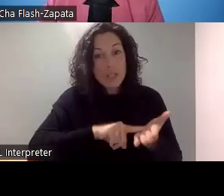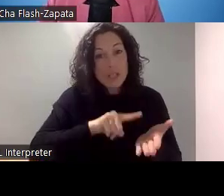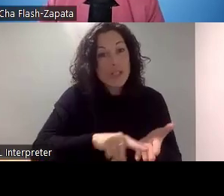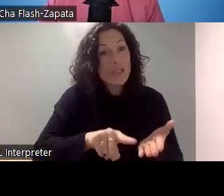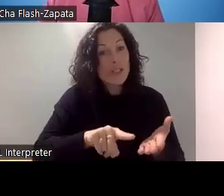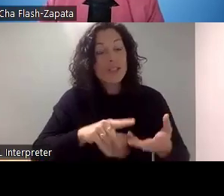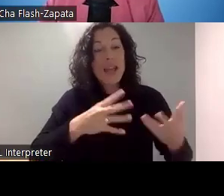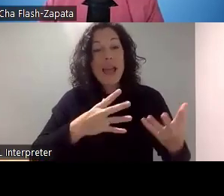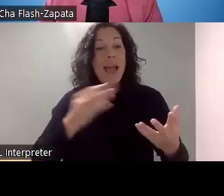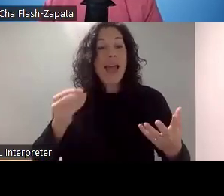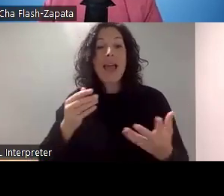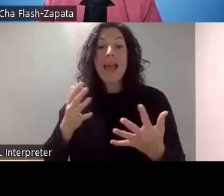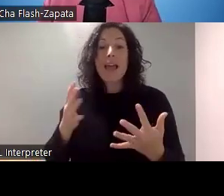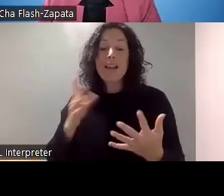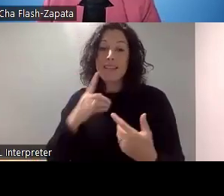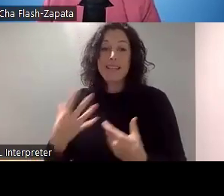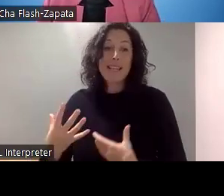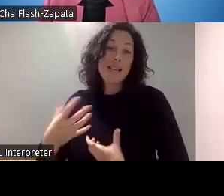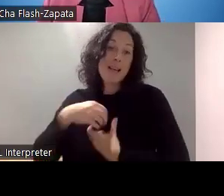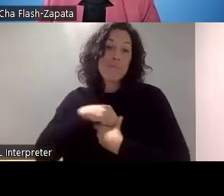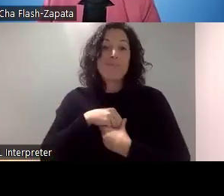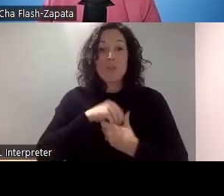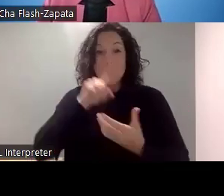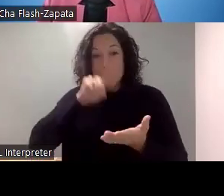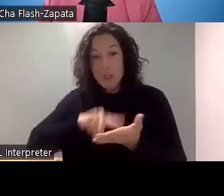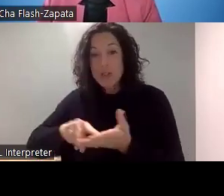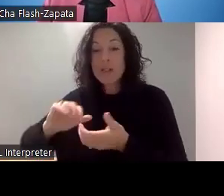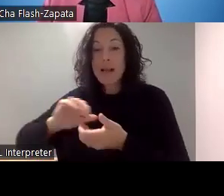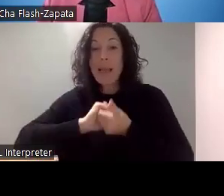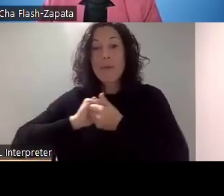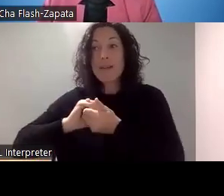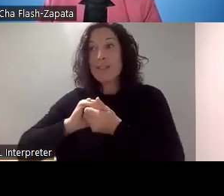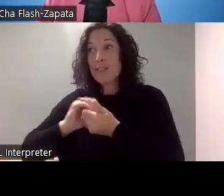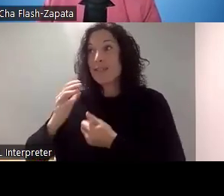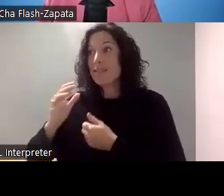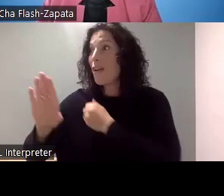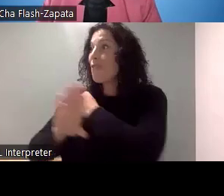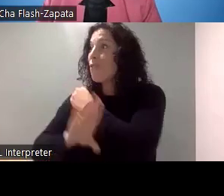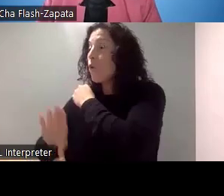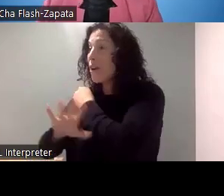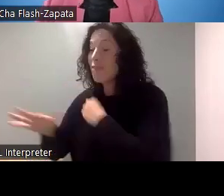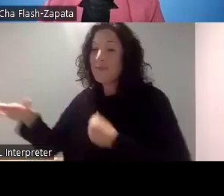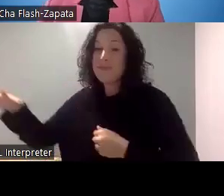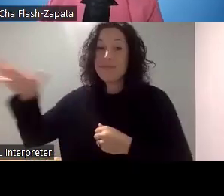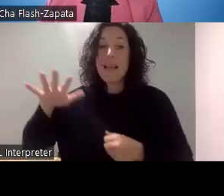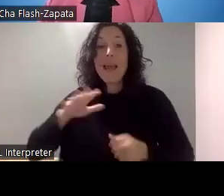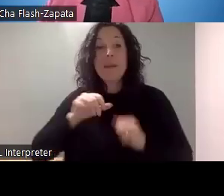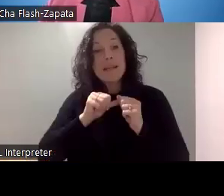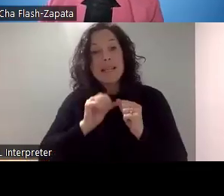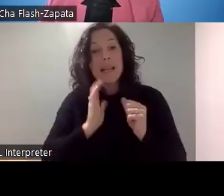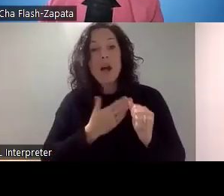and embrace research collaborations abroad while maintaining NIH integrity and values.